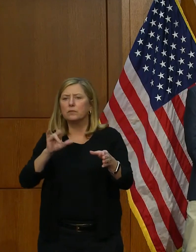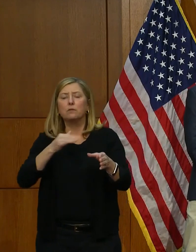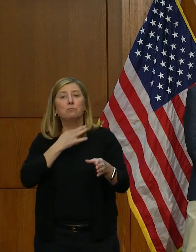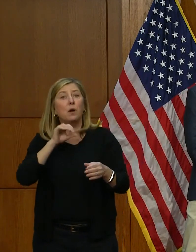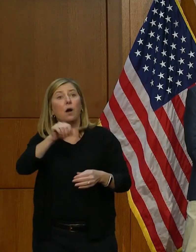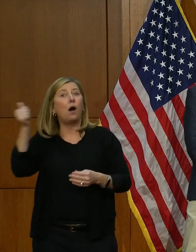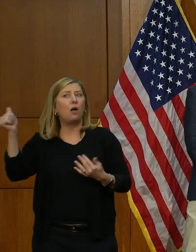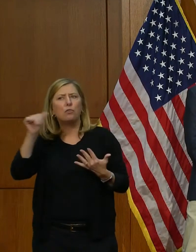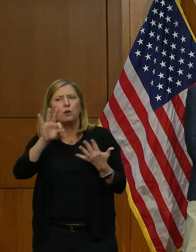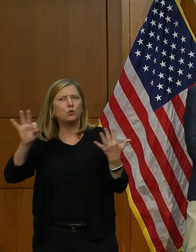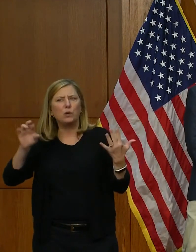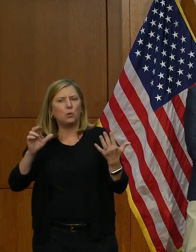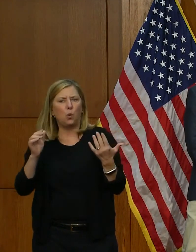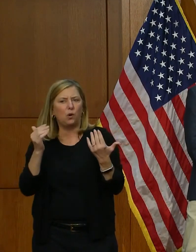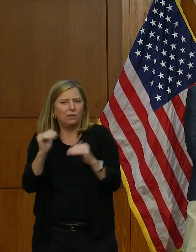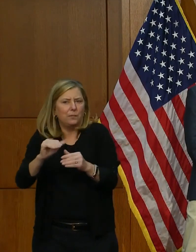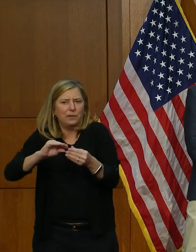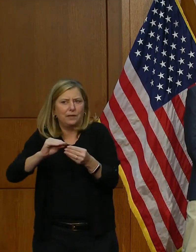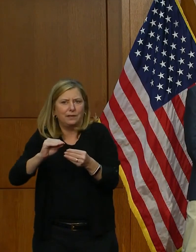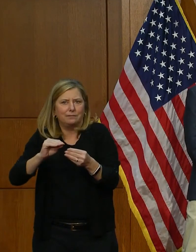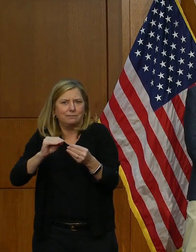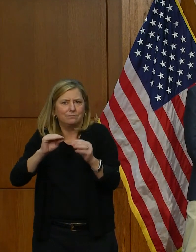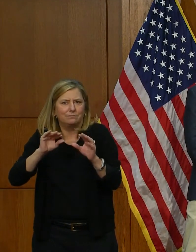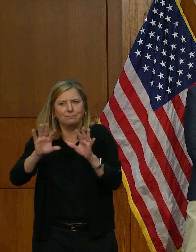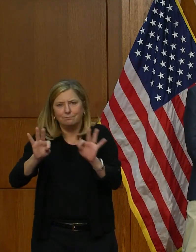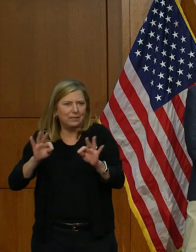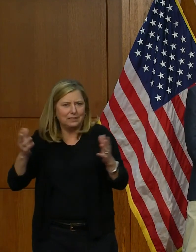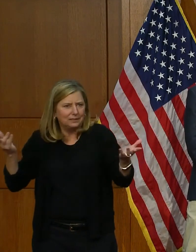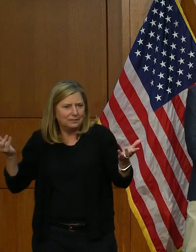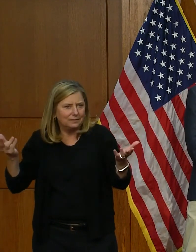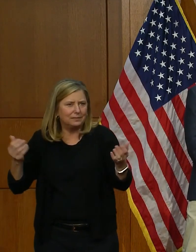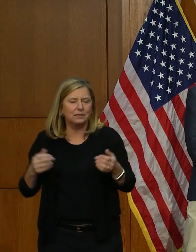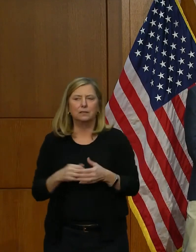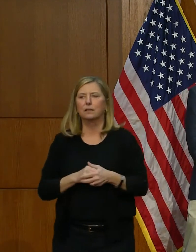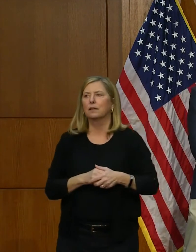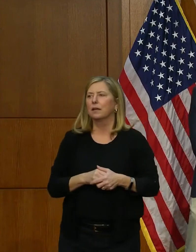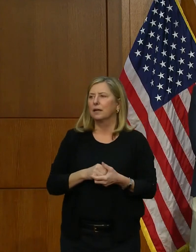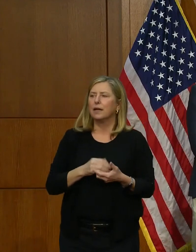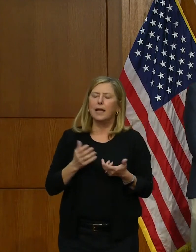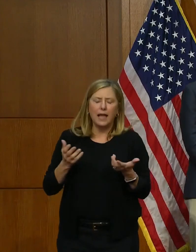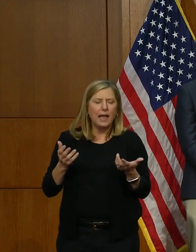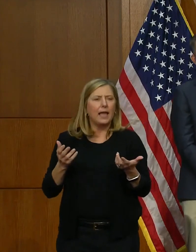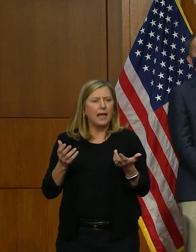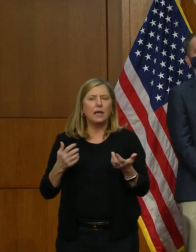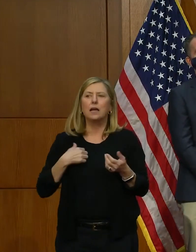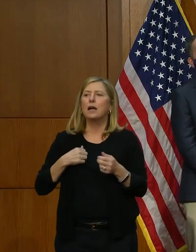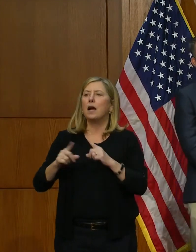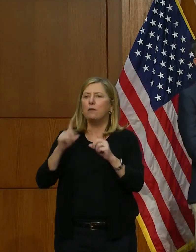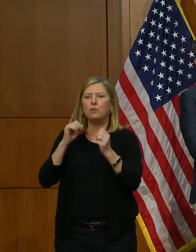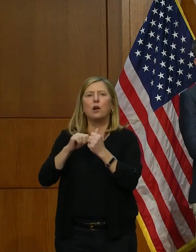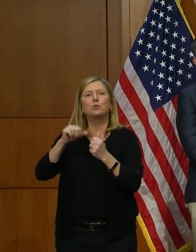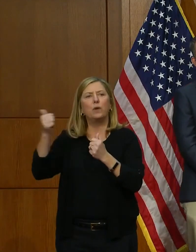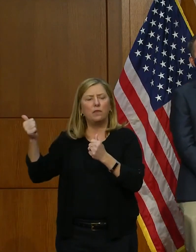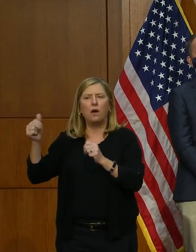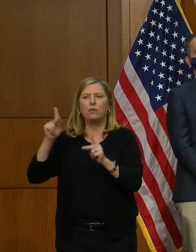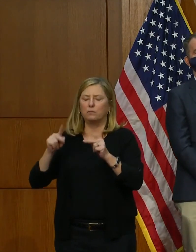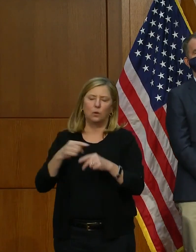CLOSE. WASN'T JUST LIMITED